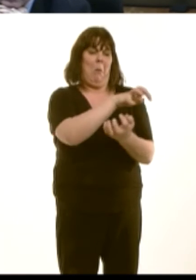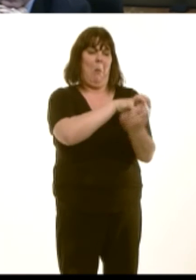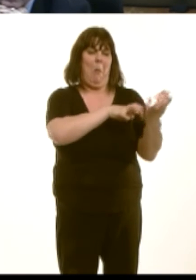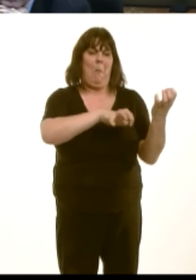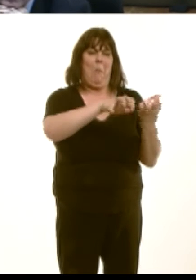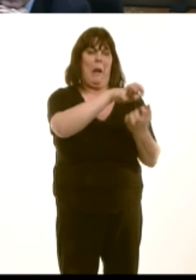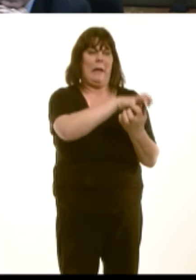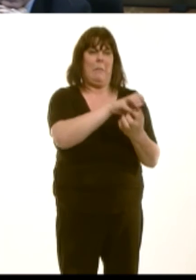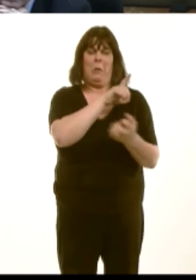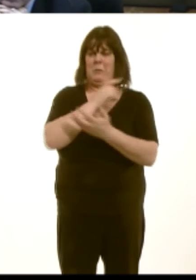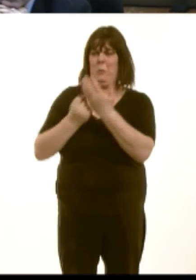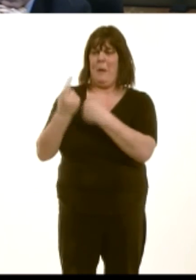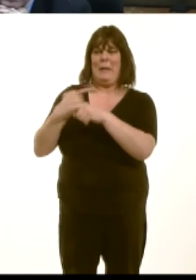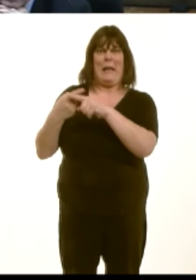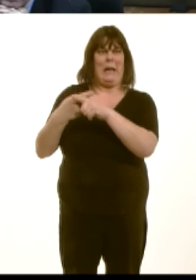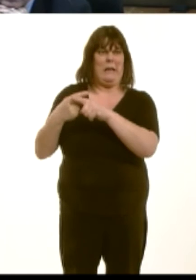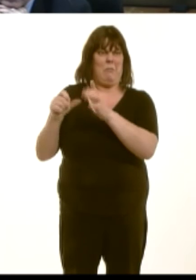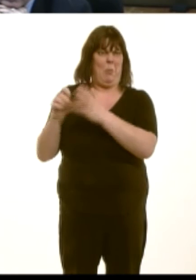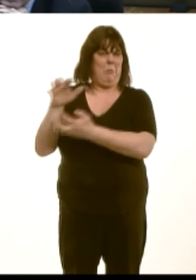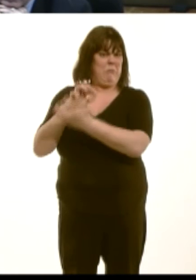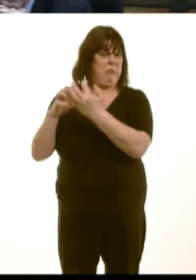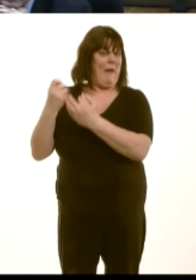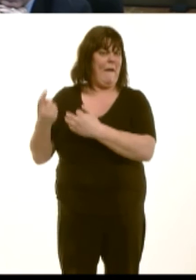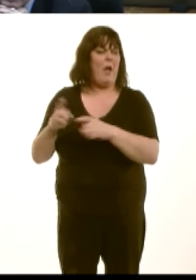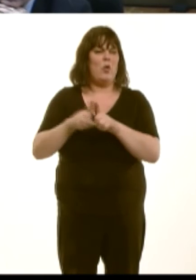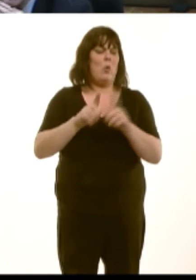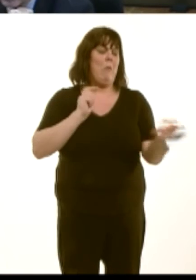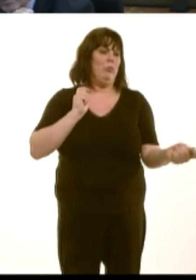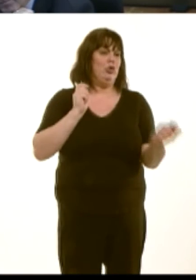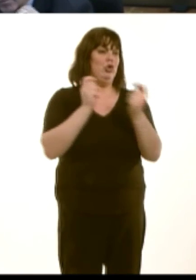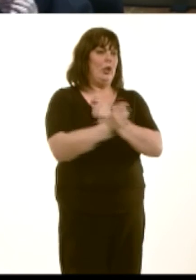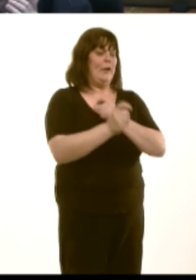with their paymentsóand b) would be an enormous change as far as farmers were concerned, in